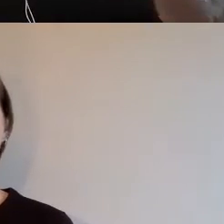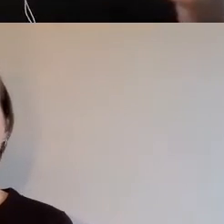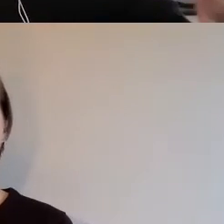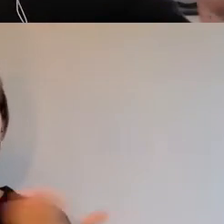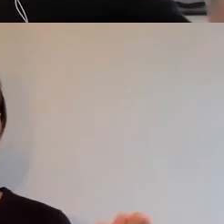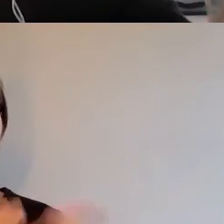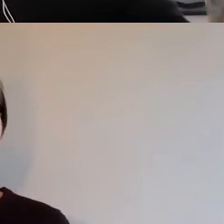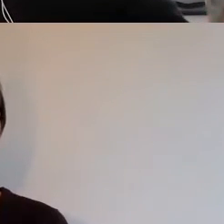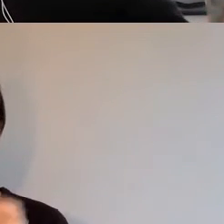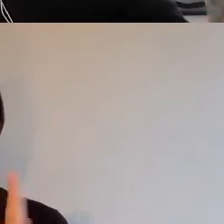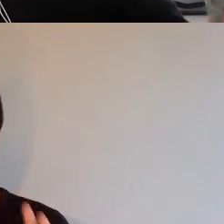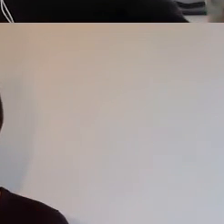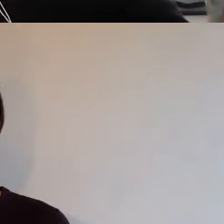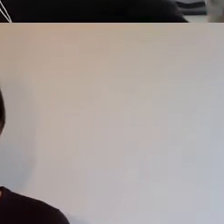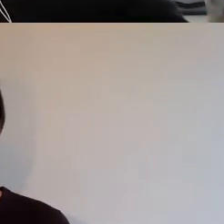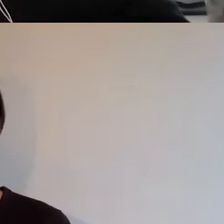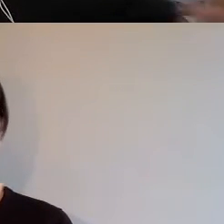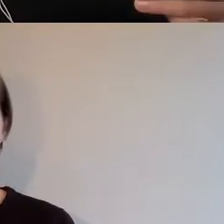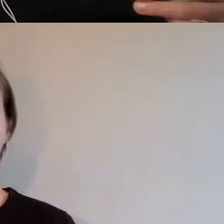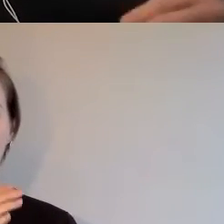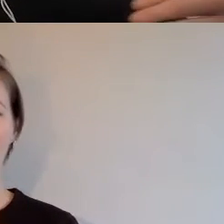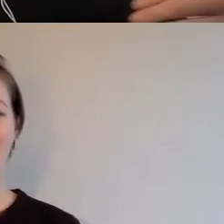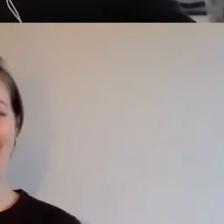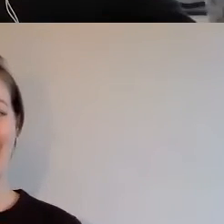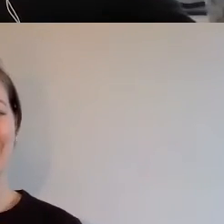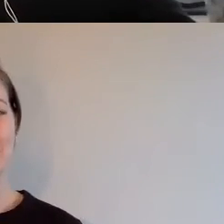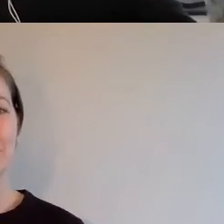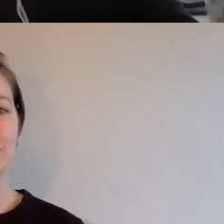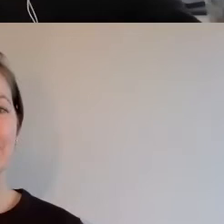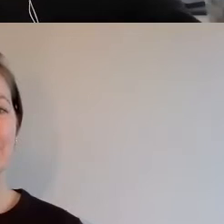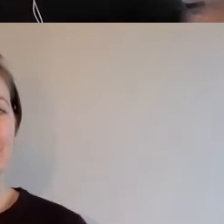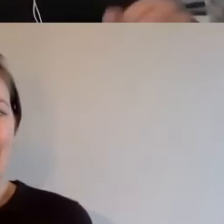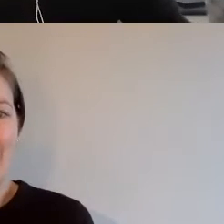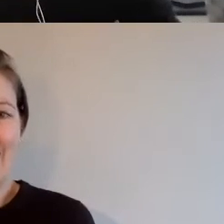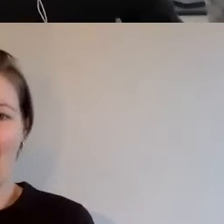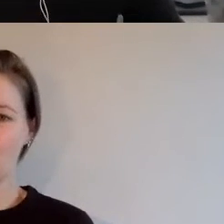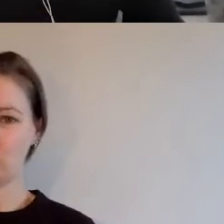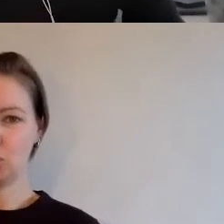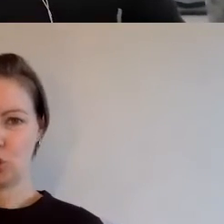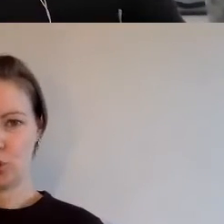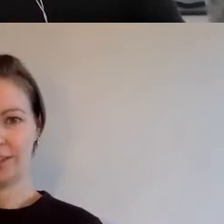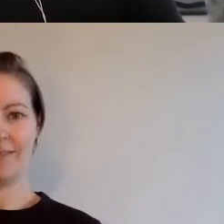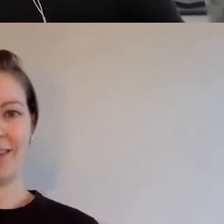about the situated creative practice experience and what it is really like on the ground for students.